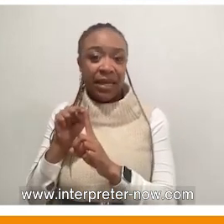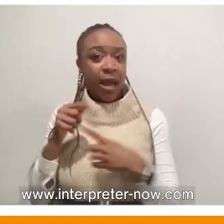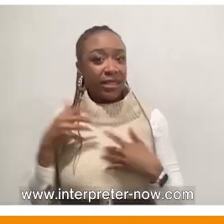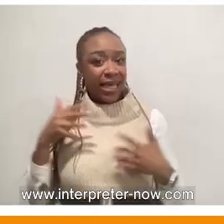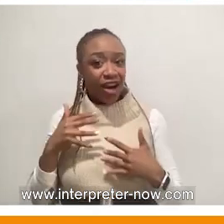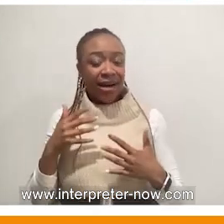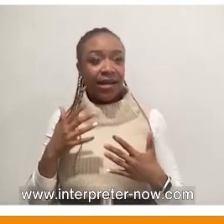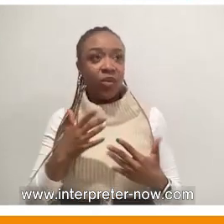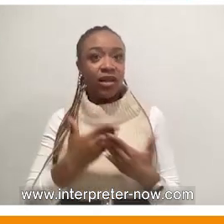is scary.